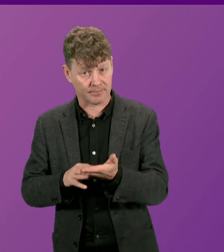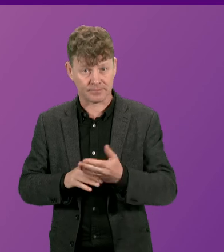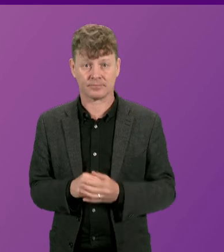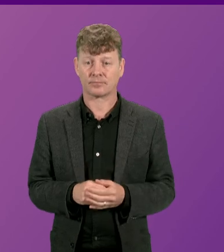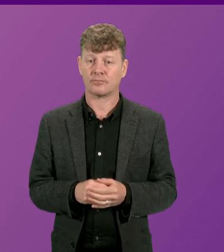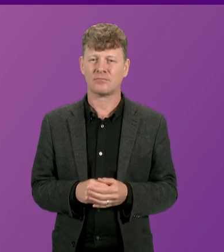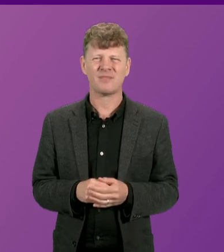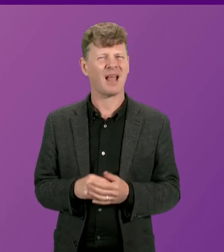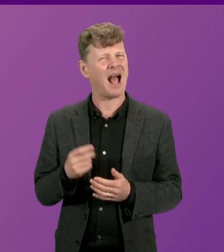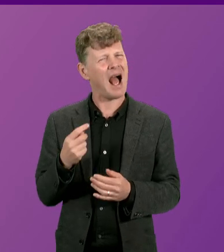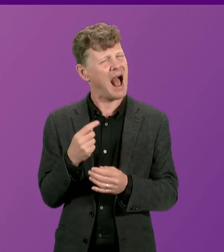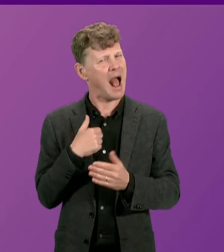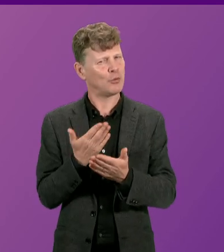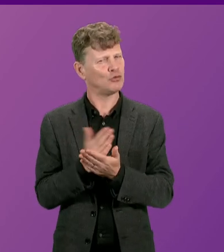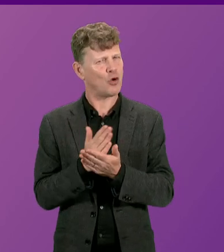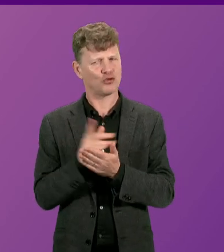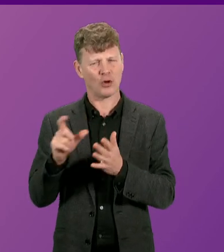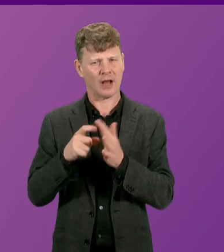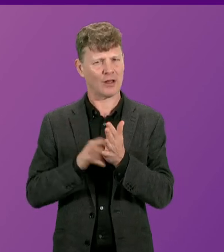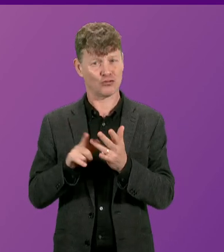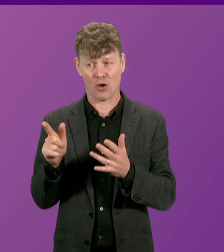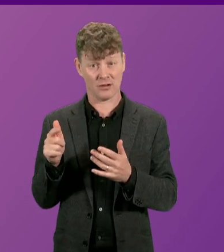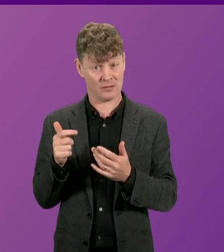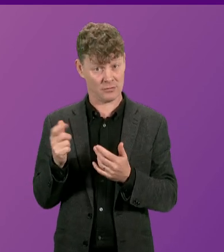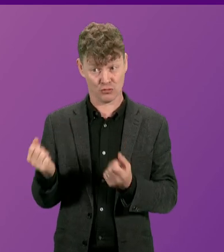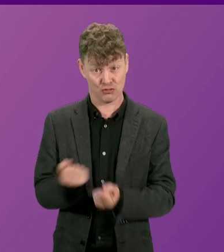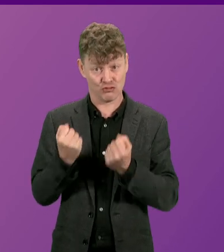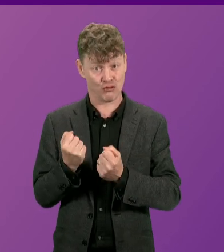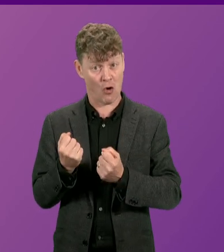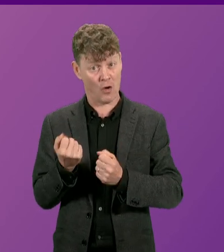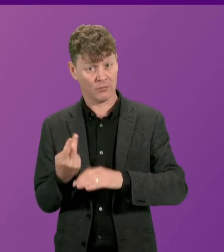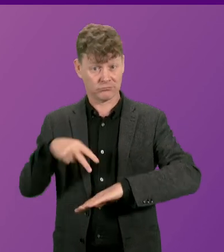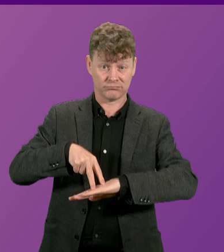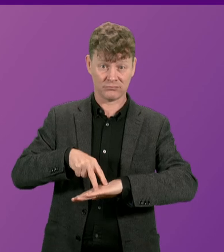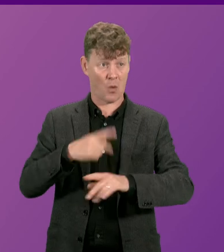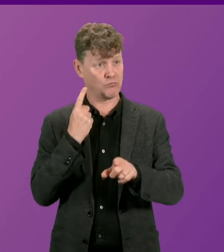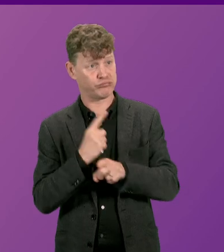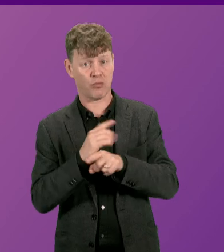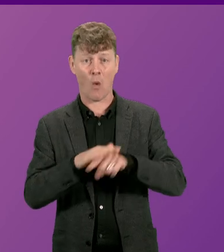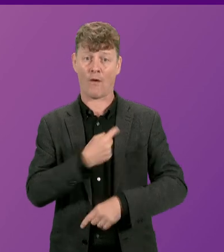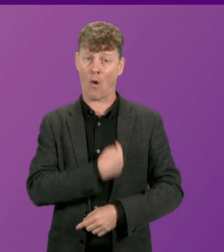I am not sure that Douglas Ross is on his strongest ground— About oil and gas? in taking me to task about honesty.